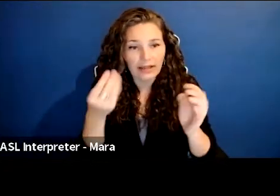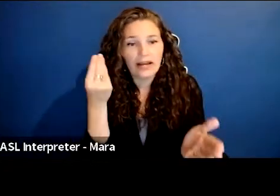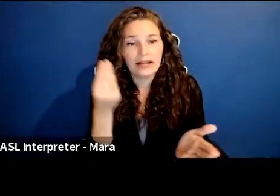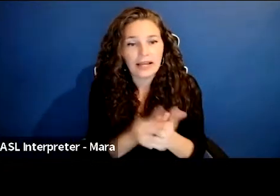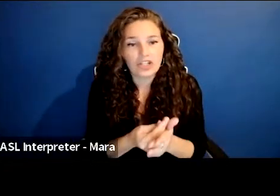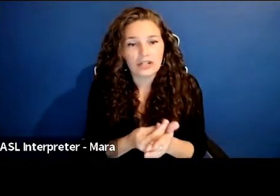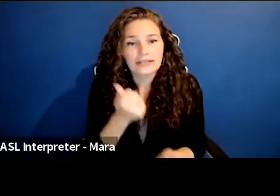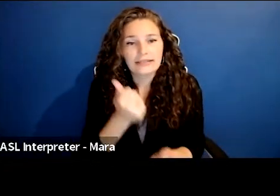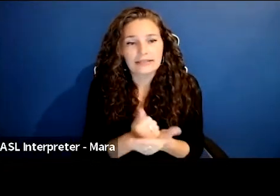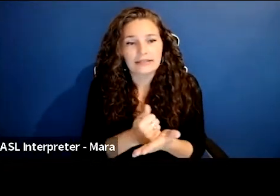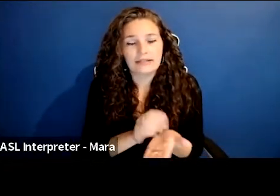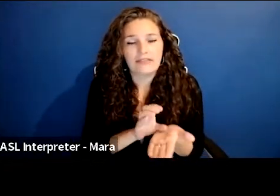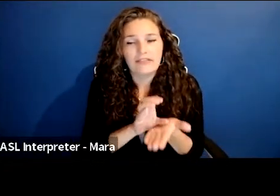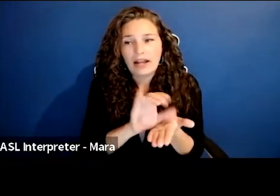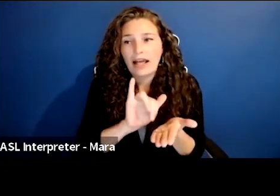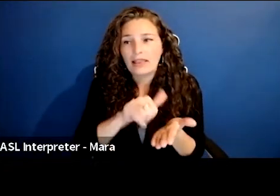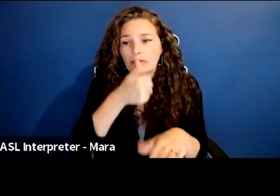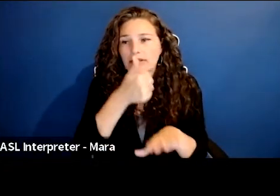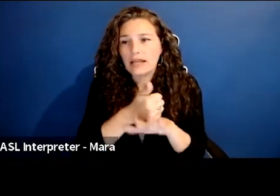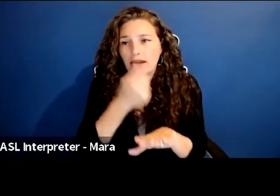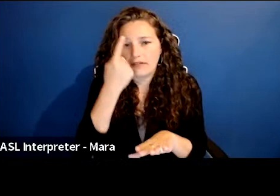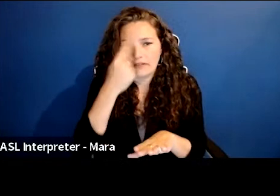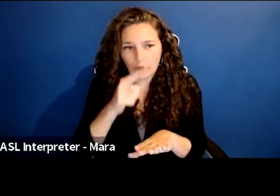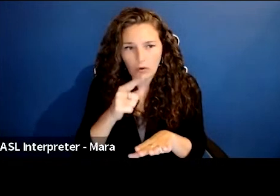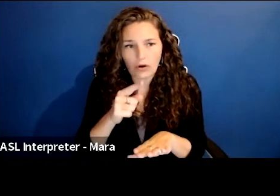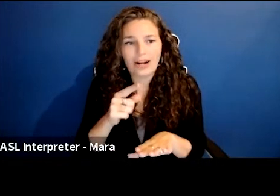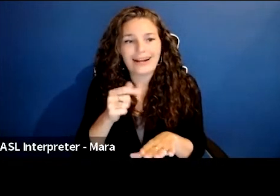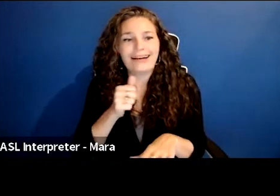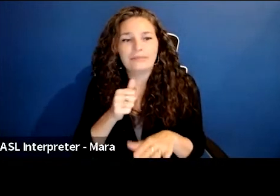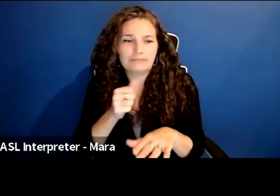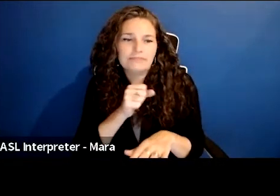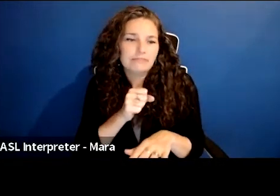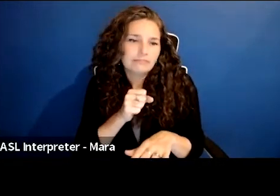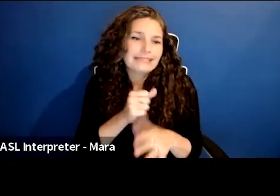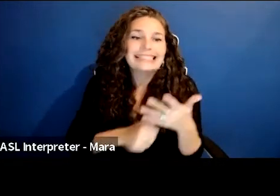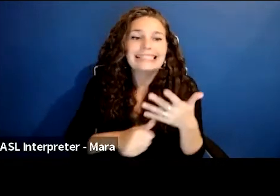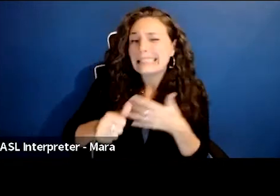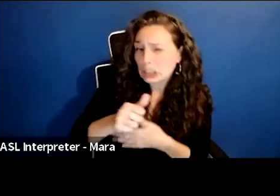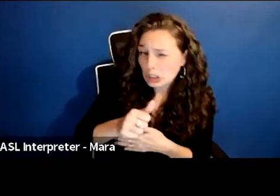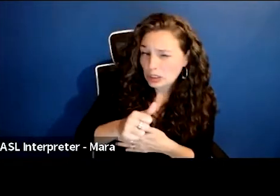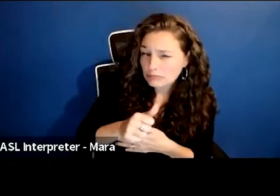We recently created a senior financial crisis fund. We felt that it was really important